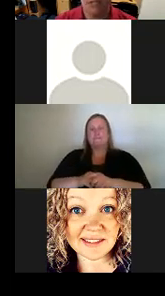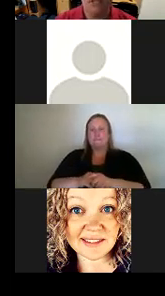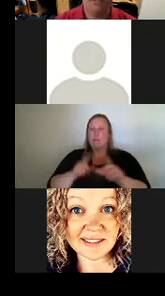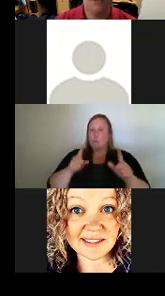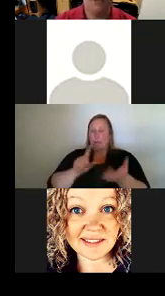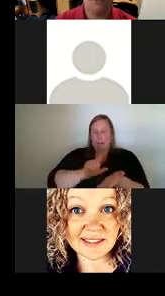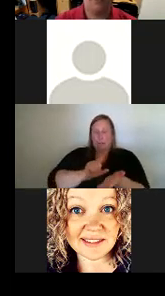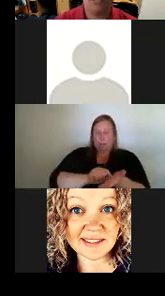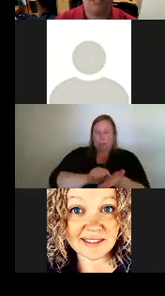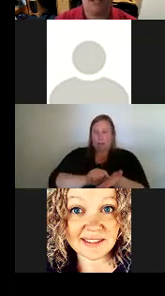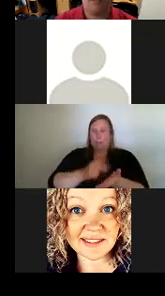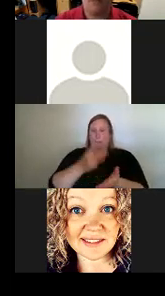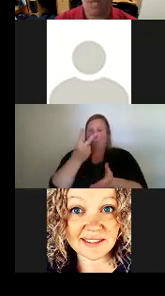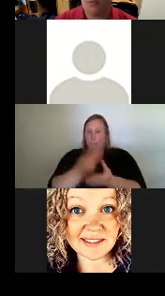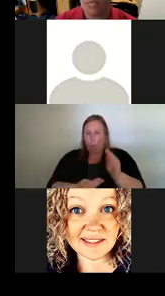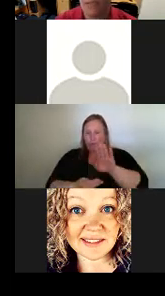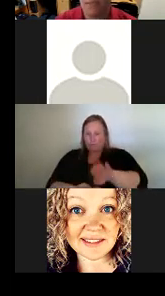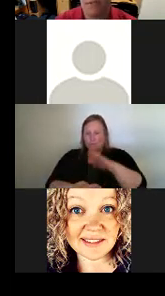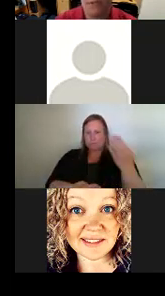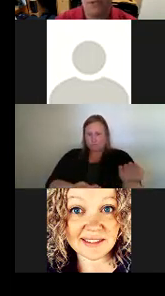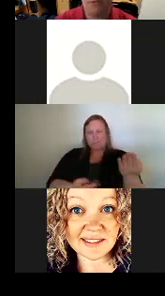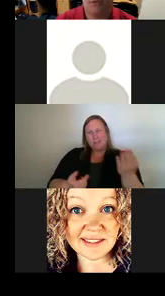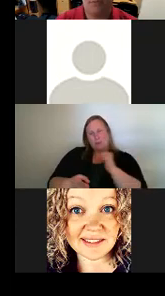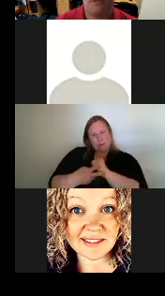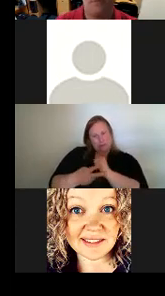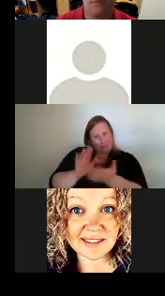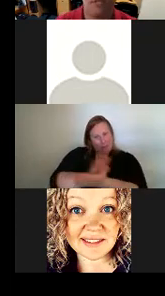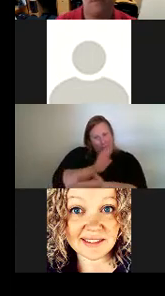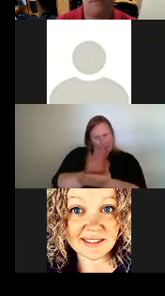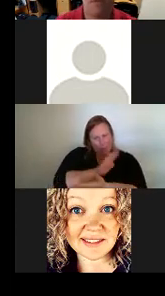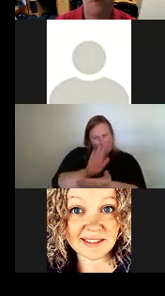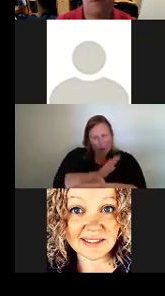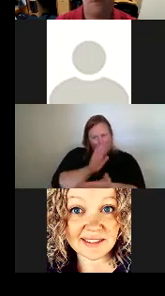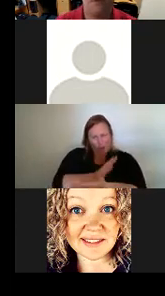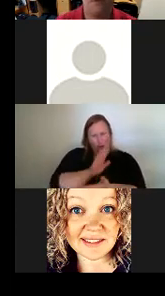DEFINITELY PAPER SAVING BECAUSE YOU ARE ABLE TO EMBOSS ON BOTH SIDES OF THE PAPER.